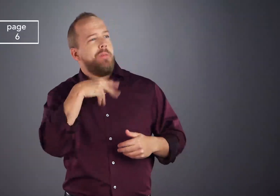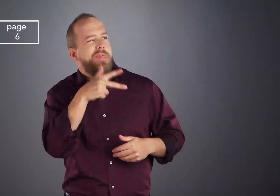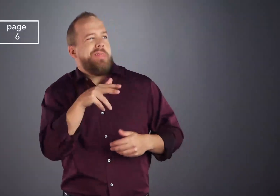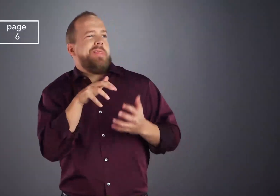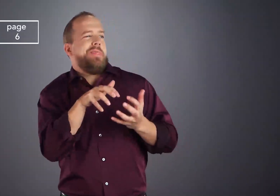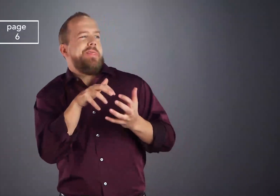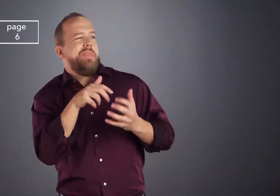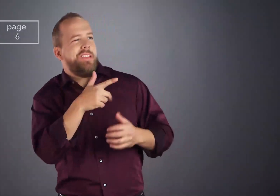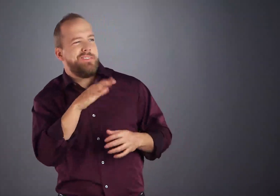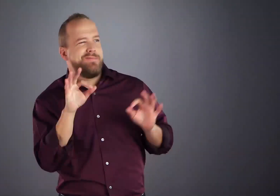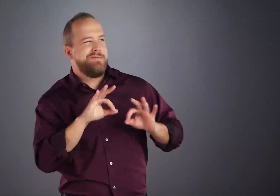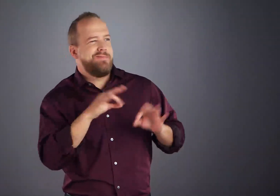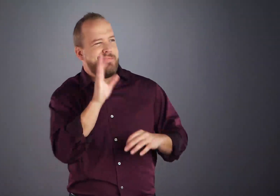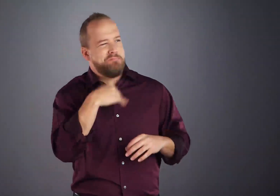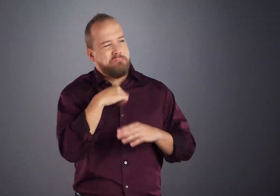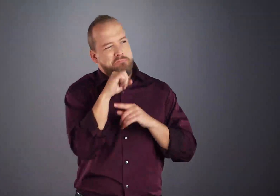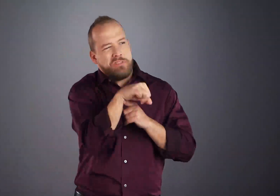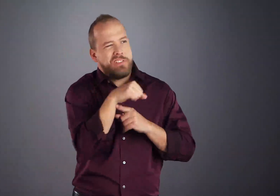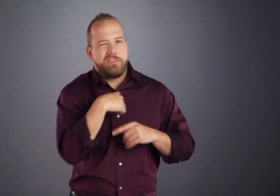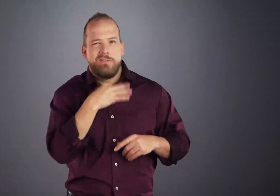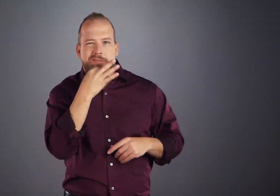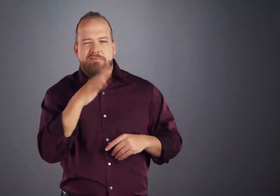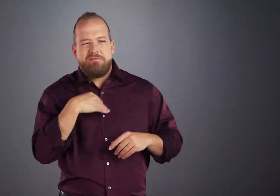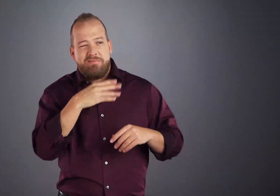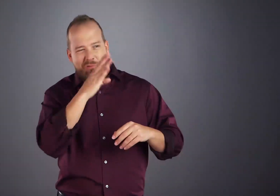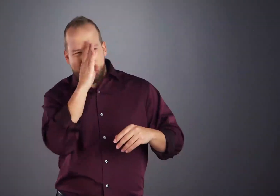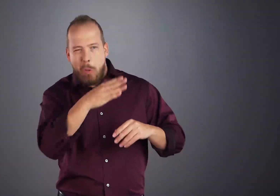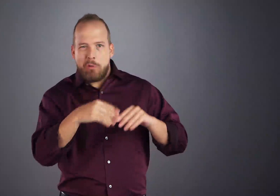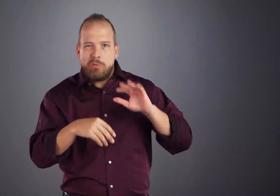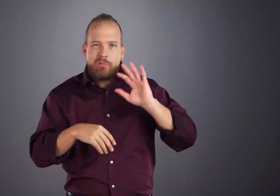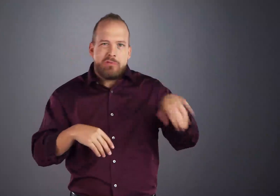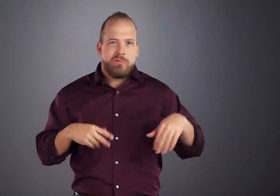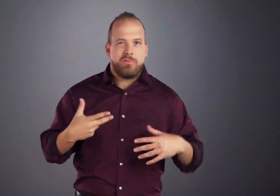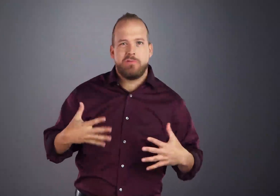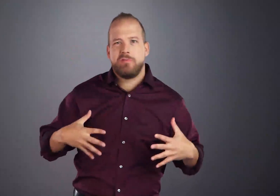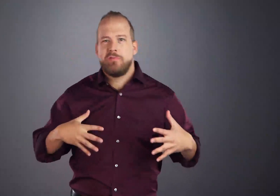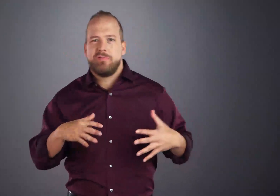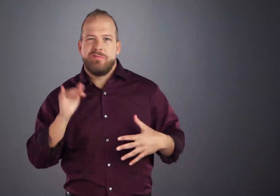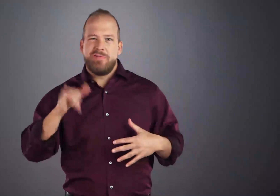I could laugh at the gin mills. Now I had what it takes!